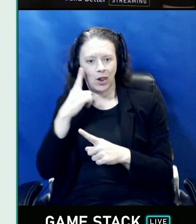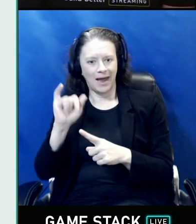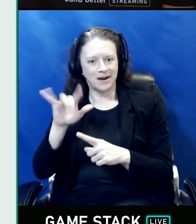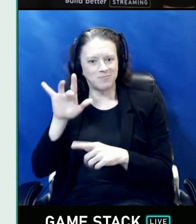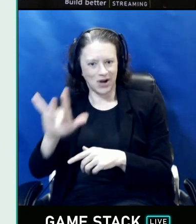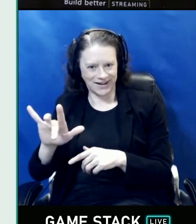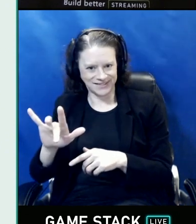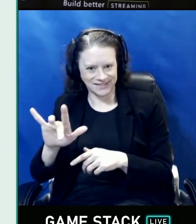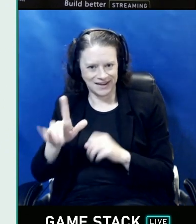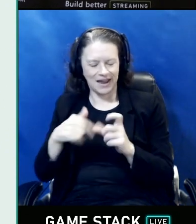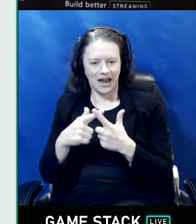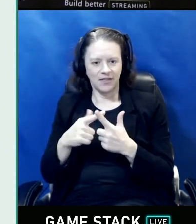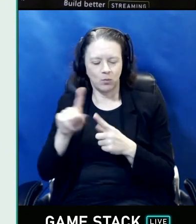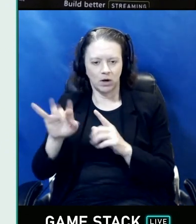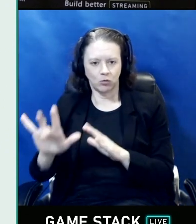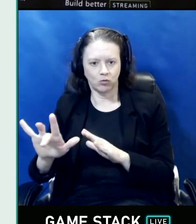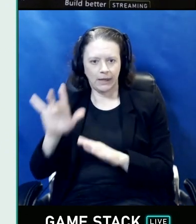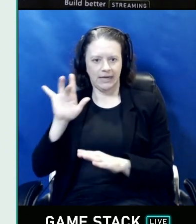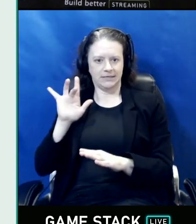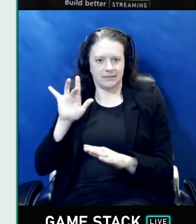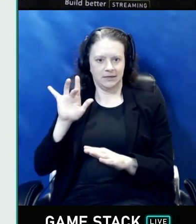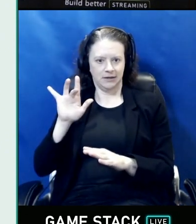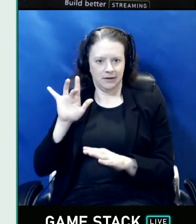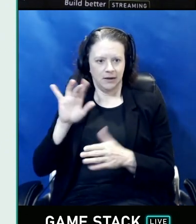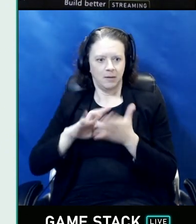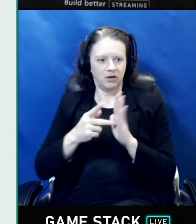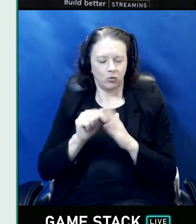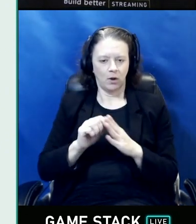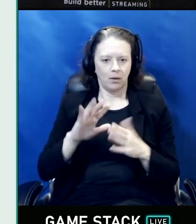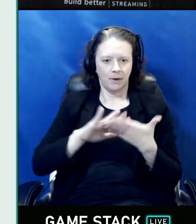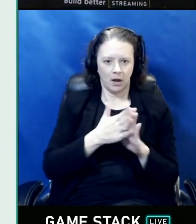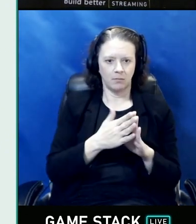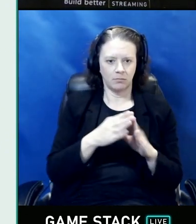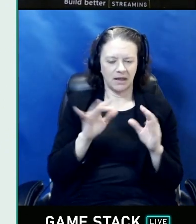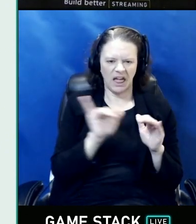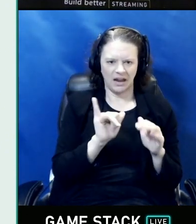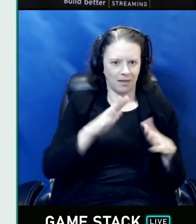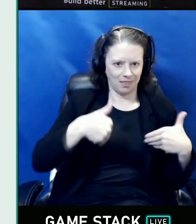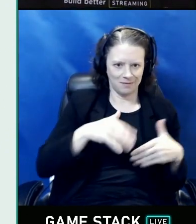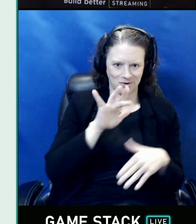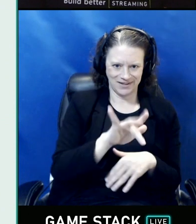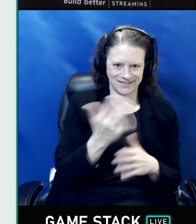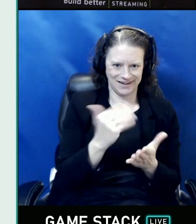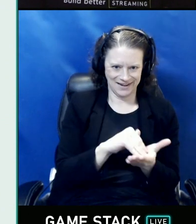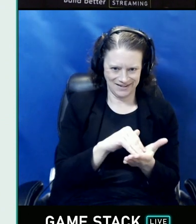And by providing custom art for each of those two different versions, we're able to make it such that the